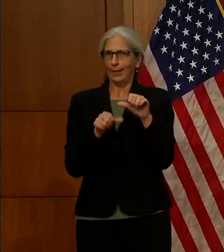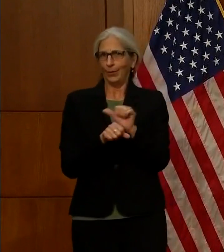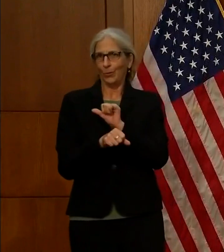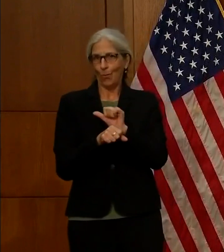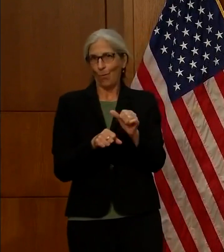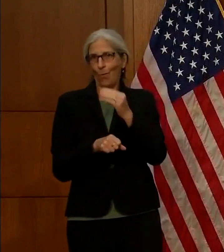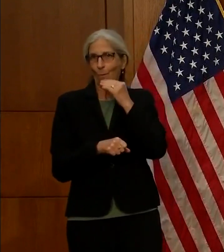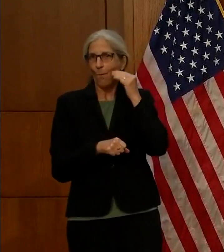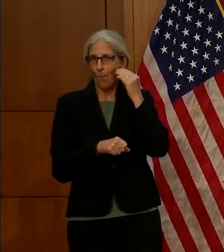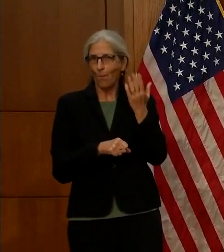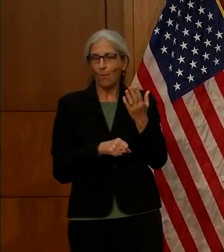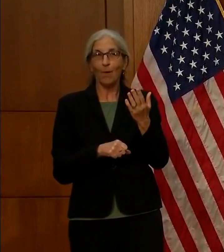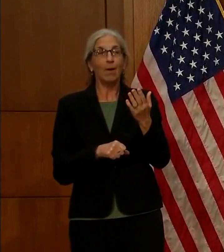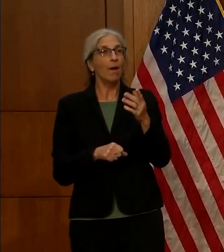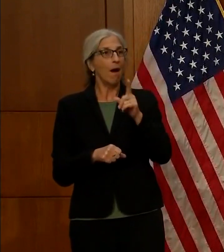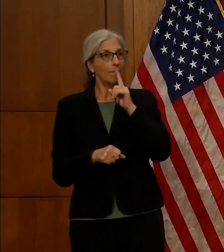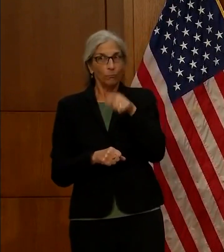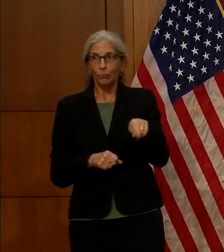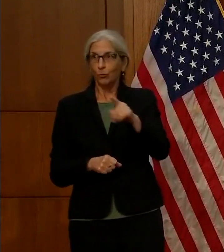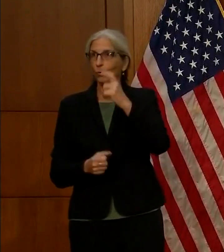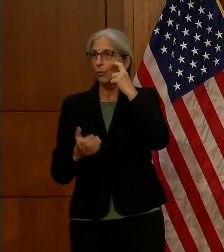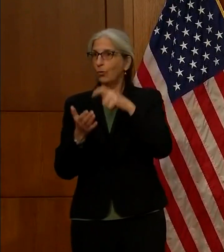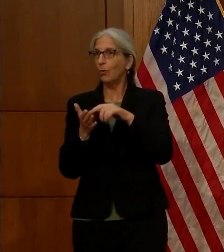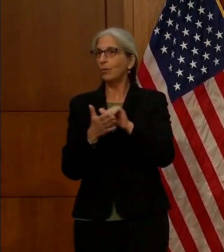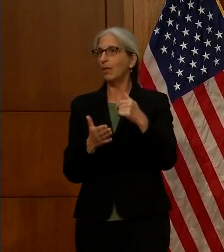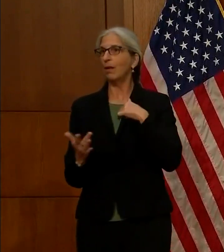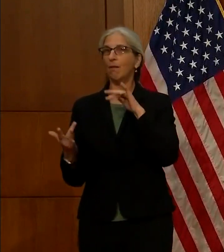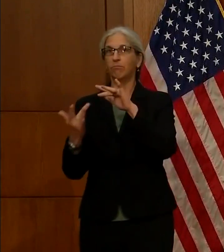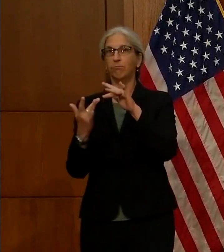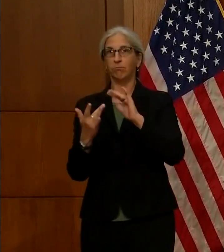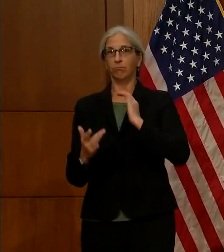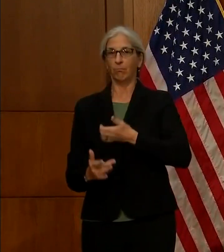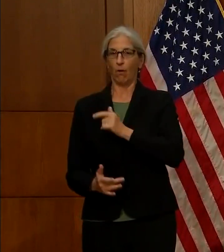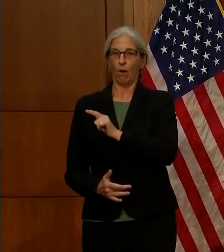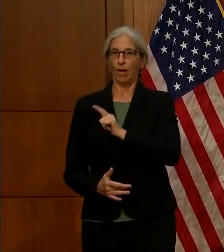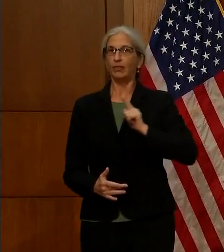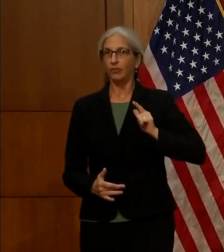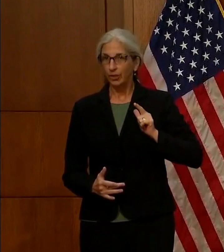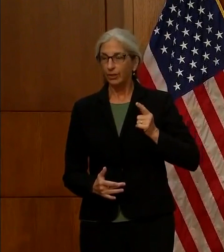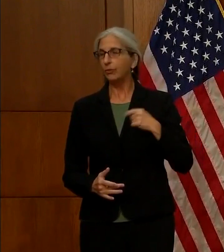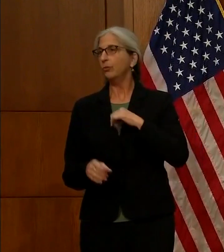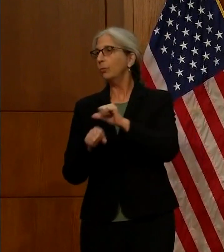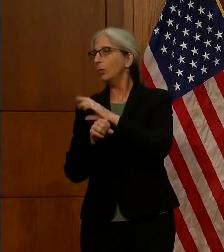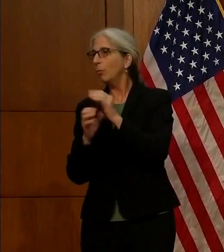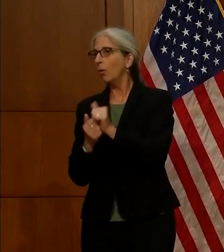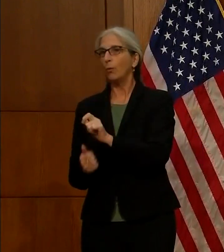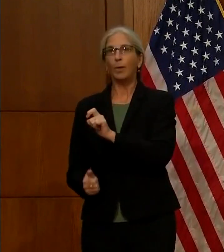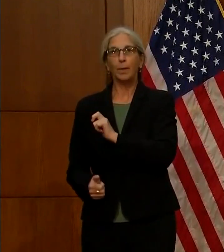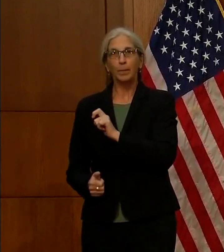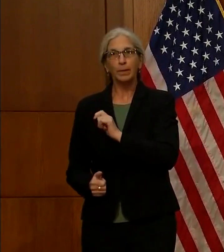OFFICE WE CONTINUE TO WORK I THINK. A LOT OFUSE ALL OF THAT I WAS IN DAILY CONTACT WITH OUR